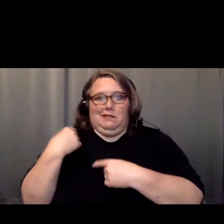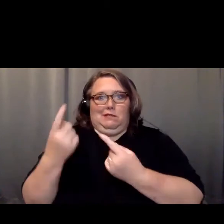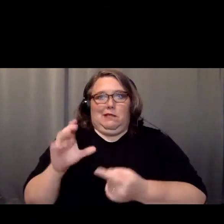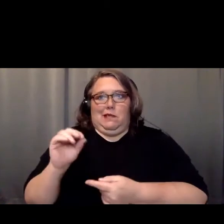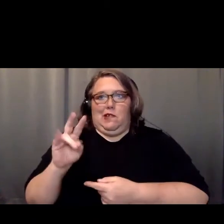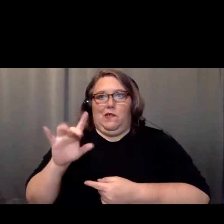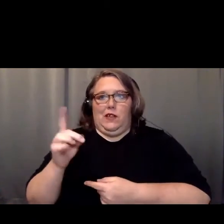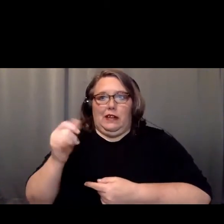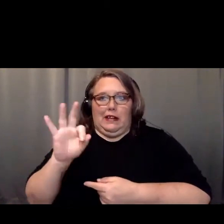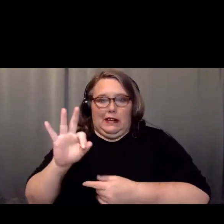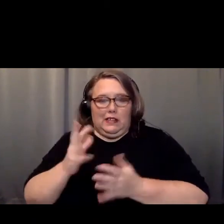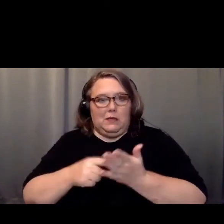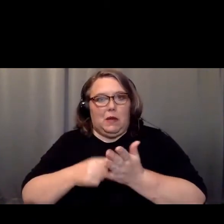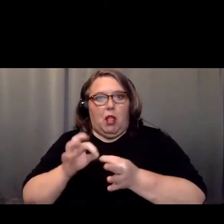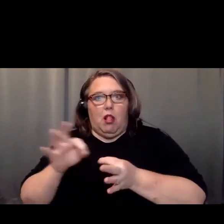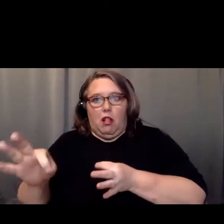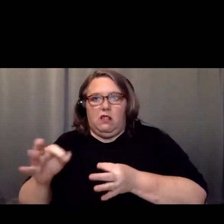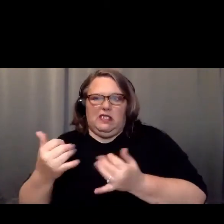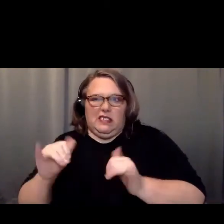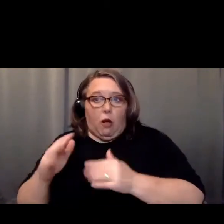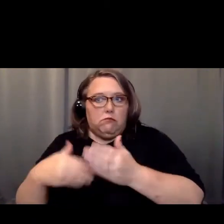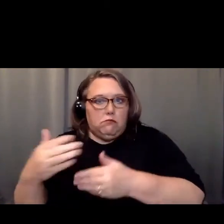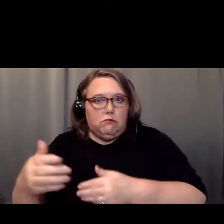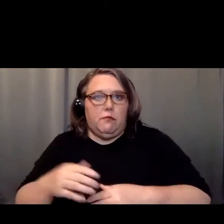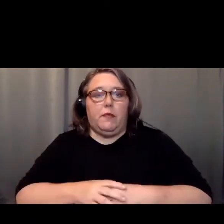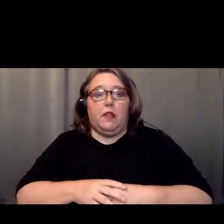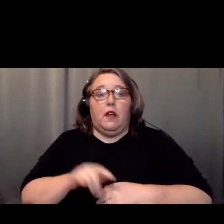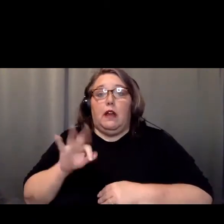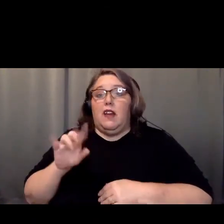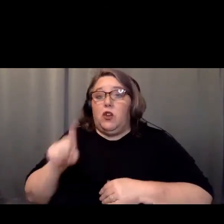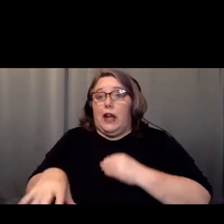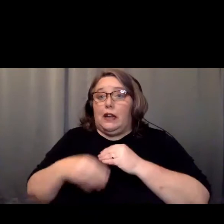If you need any additional medical exams or appointments,